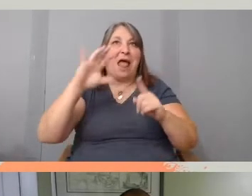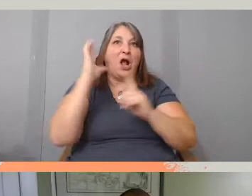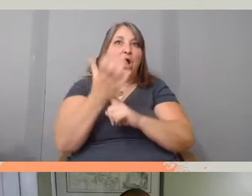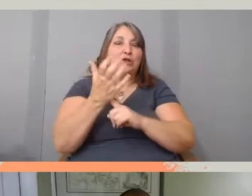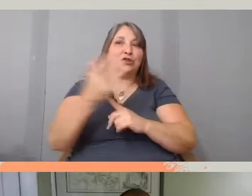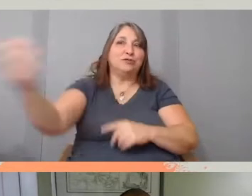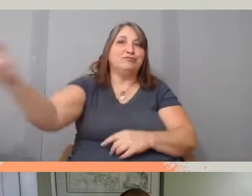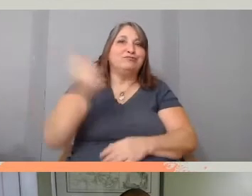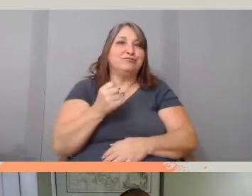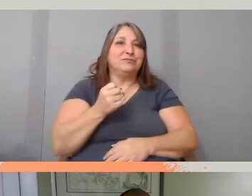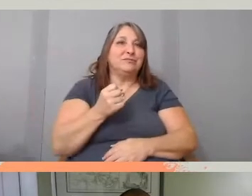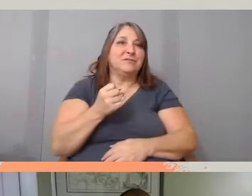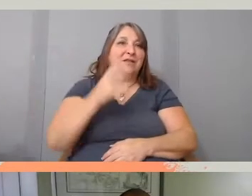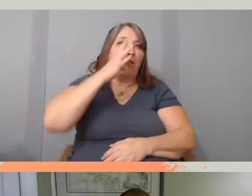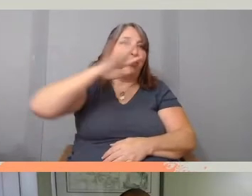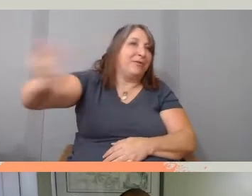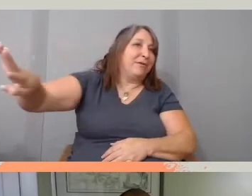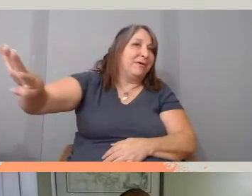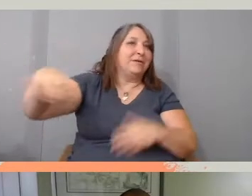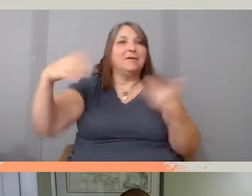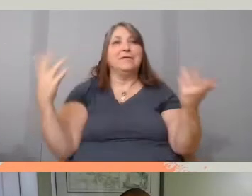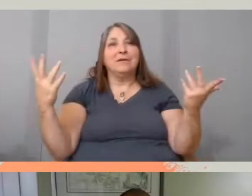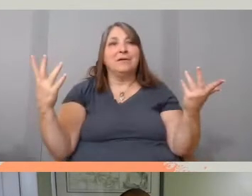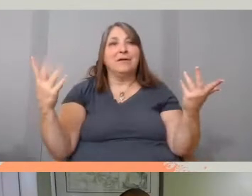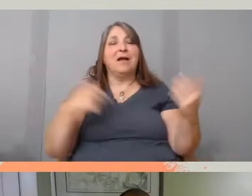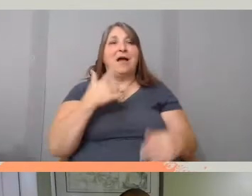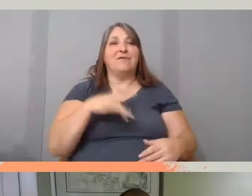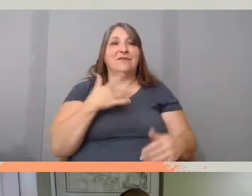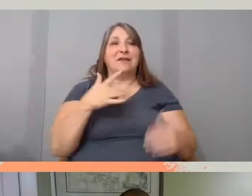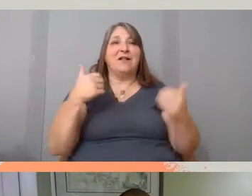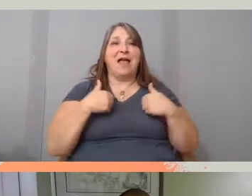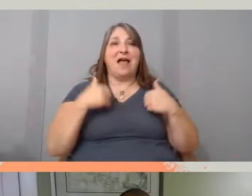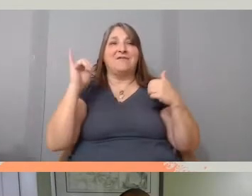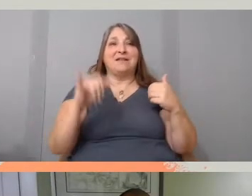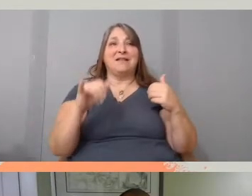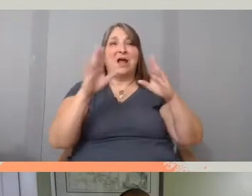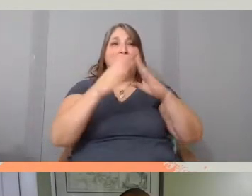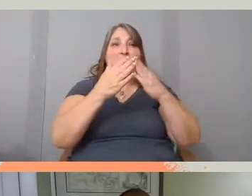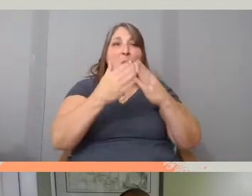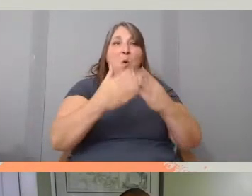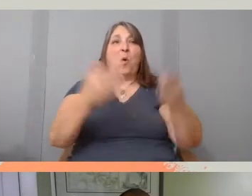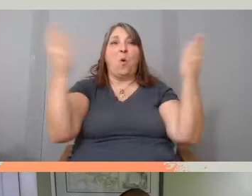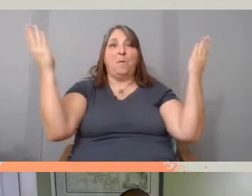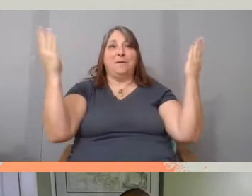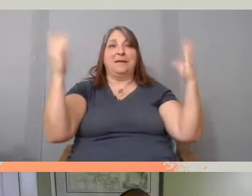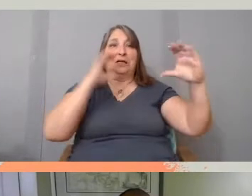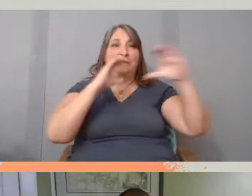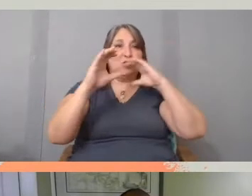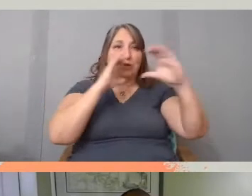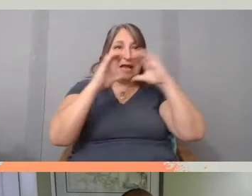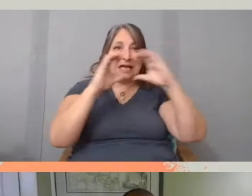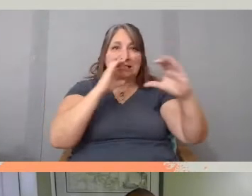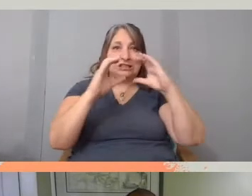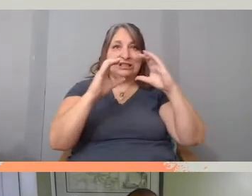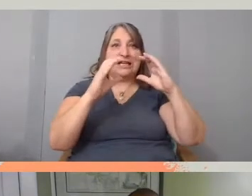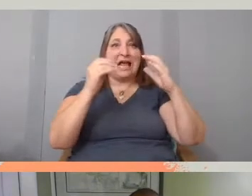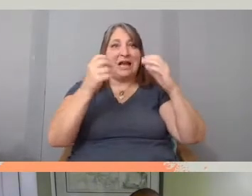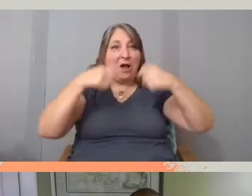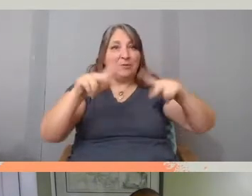having that open communication and that opportunity allows for, again, a better film.